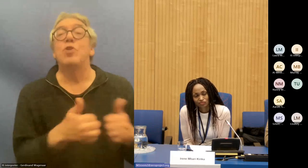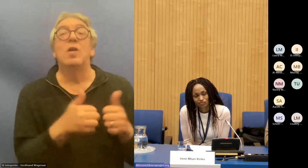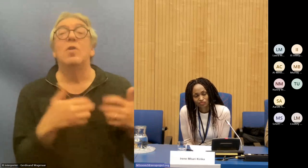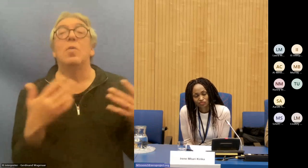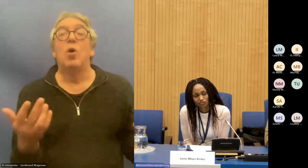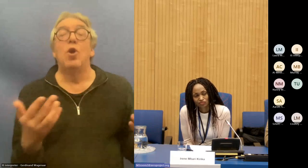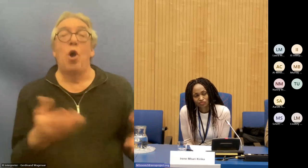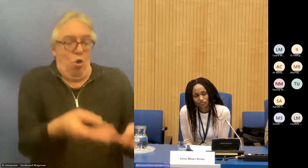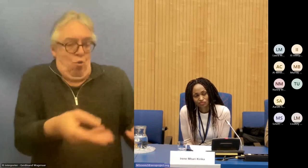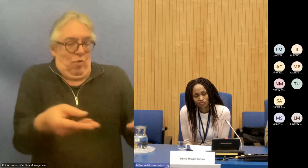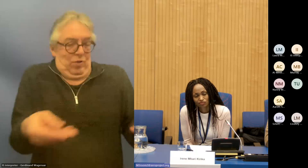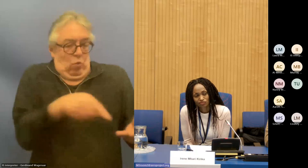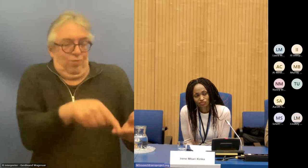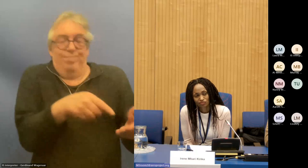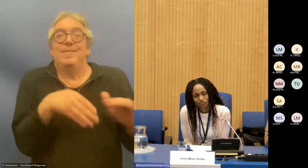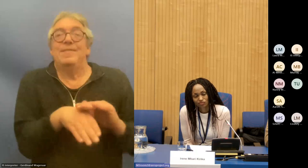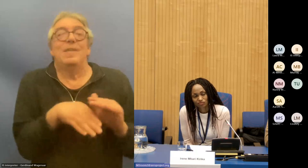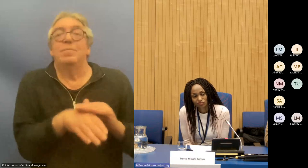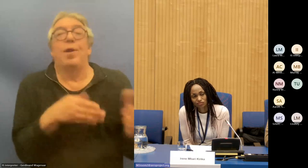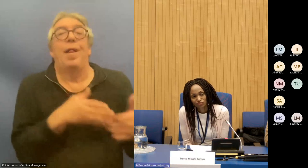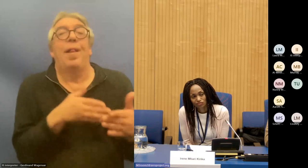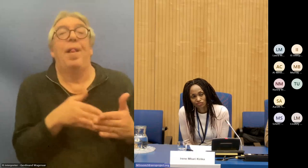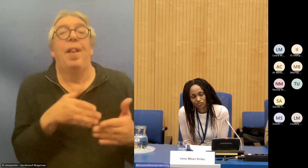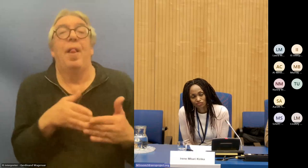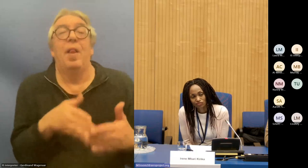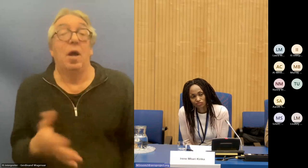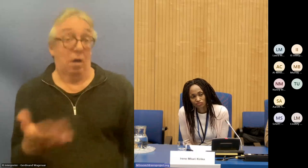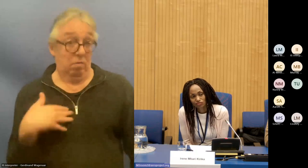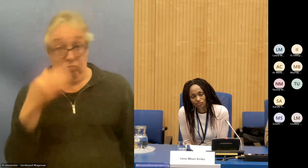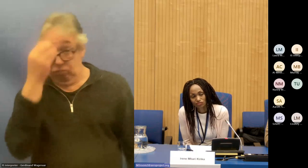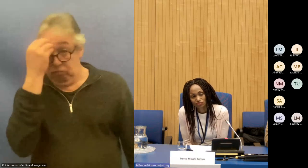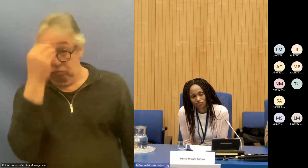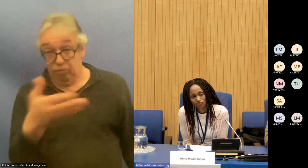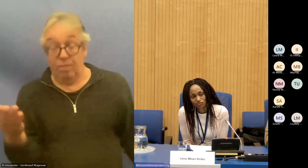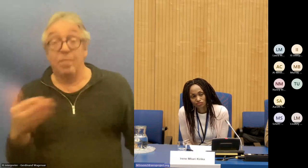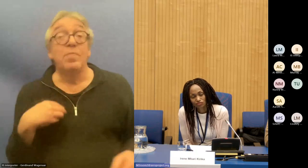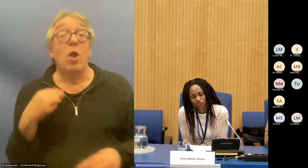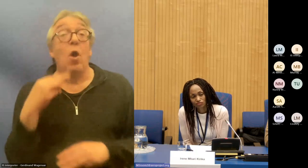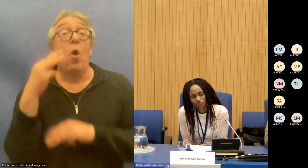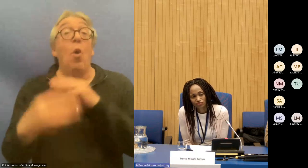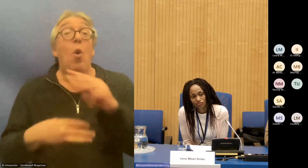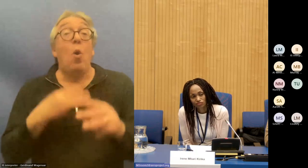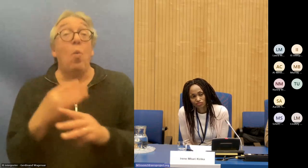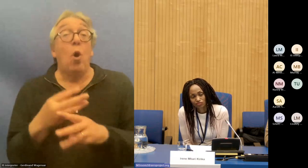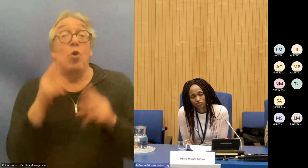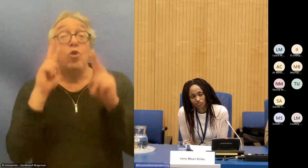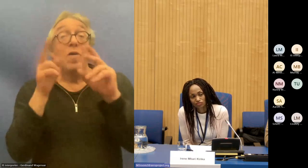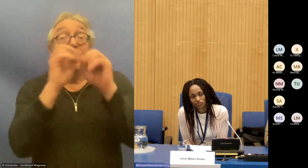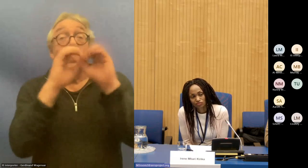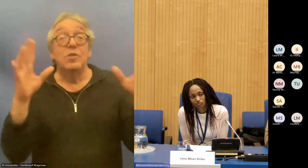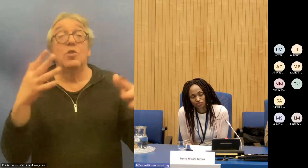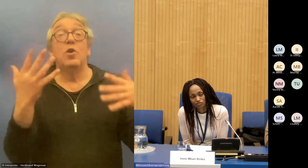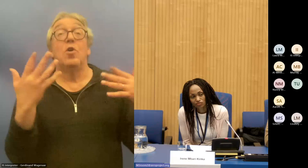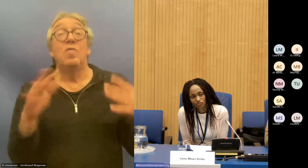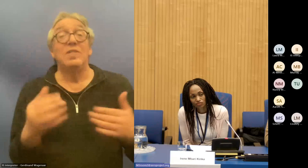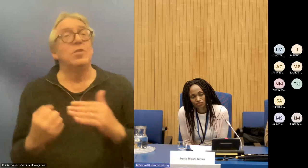to let people know that world vision has been supporting the bloom platform to make that more